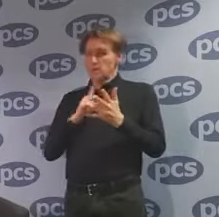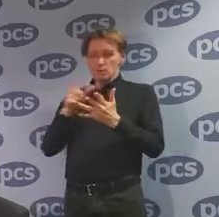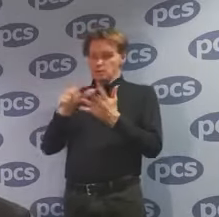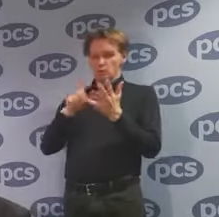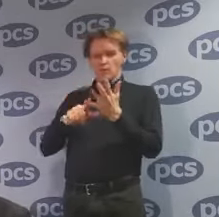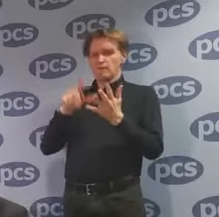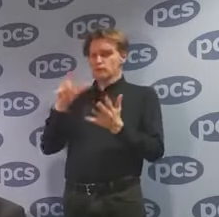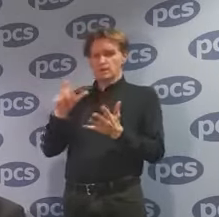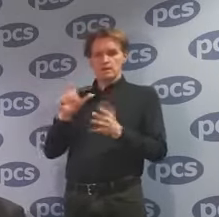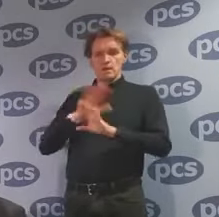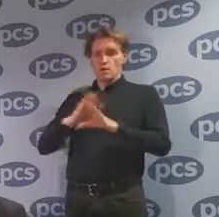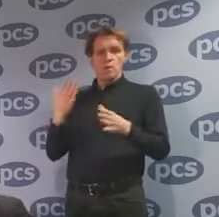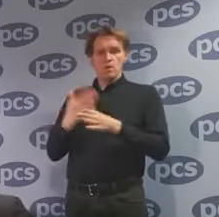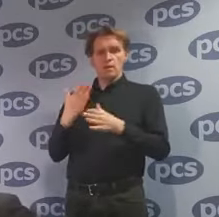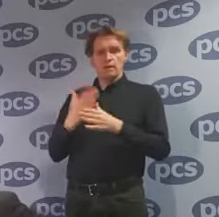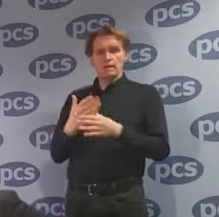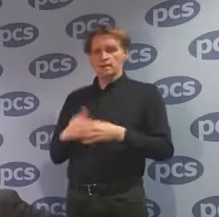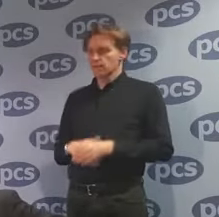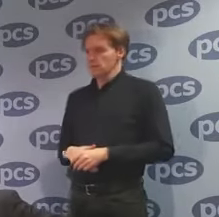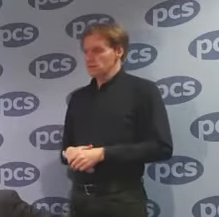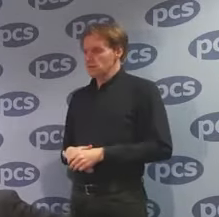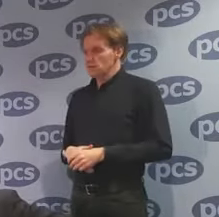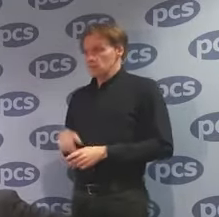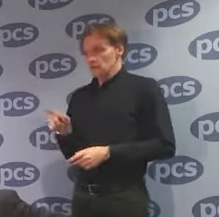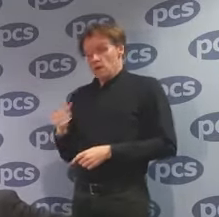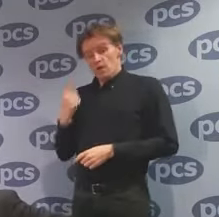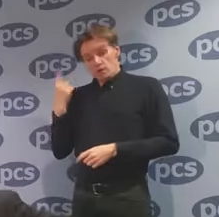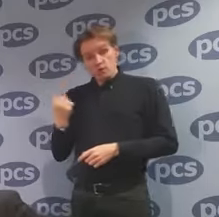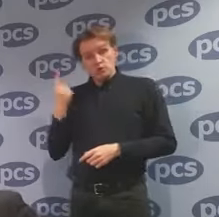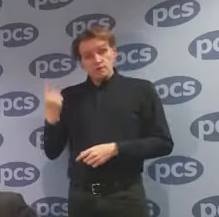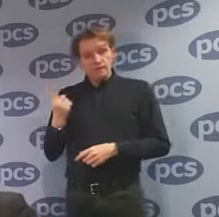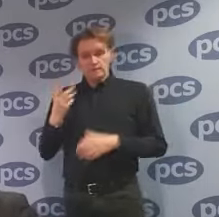Janice you work yourself in DWP and you'll have first-hand experience of